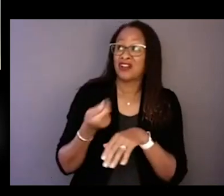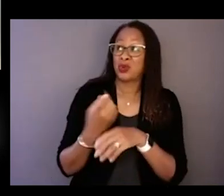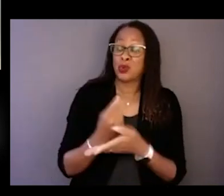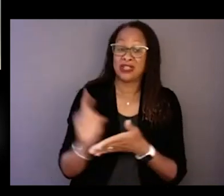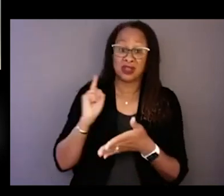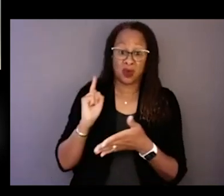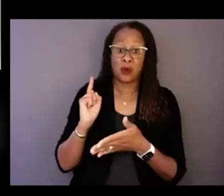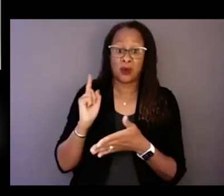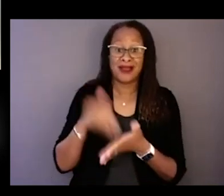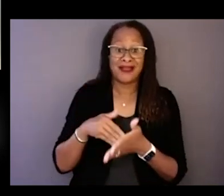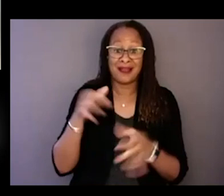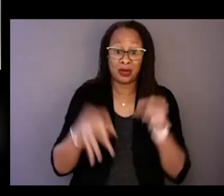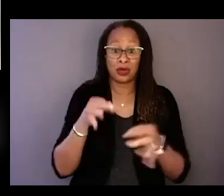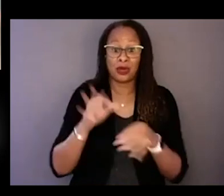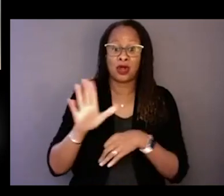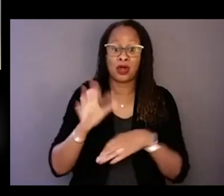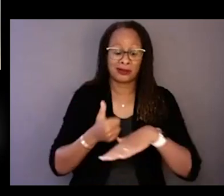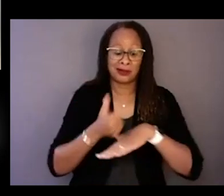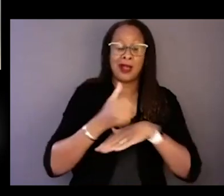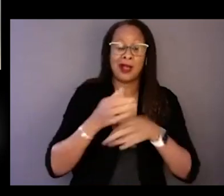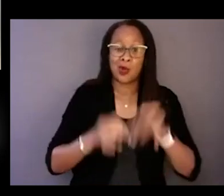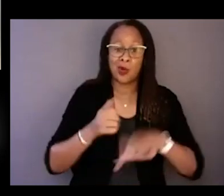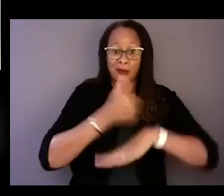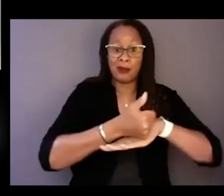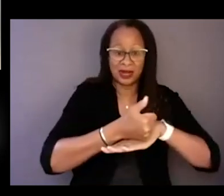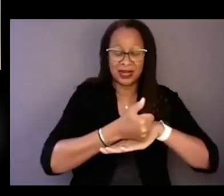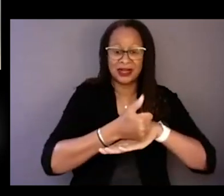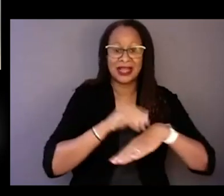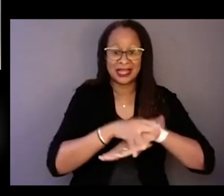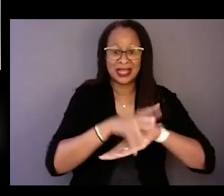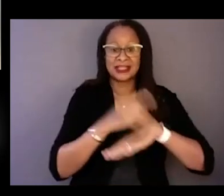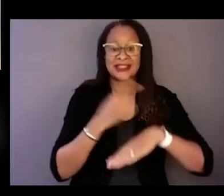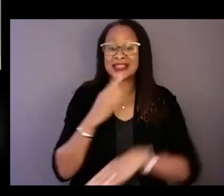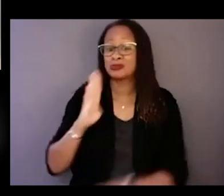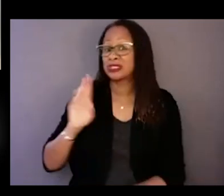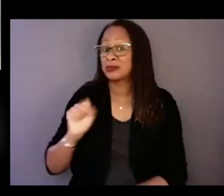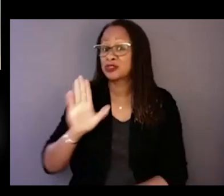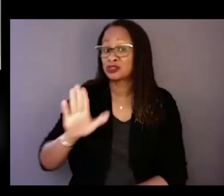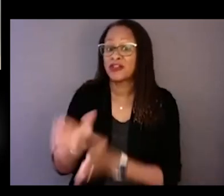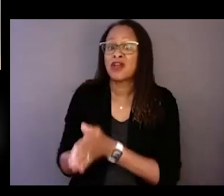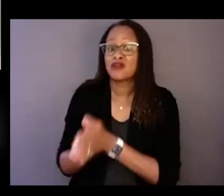Britney's court-appointed counsel said that Britney herself has requested to address the court.